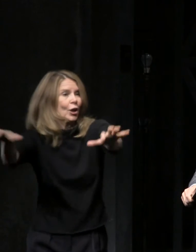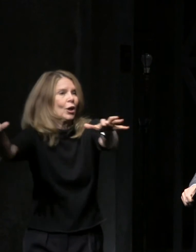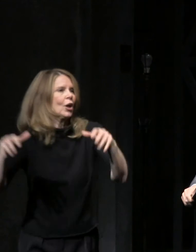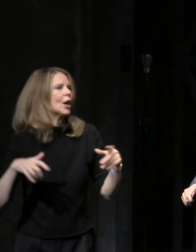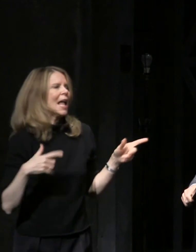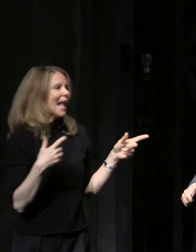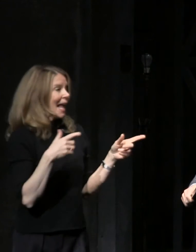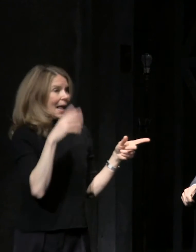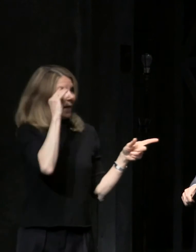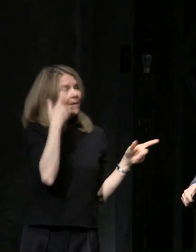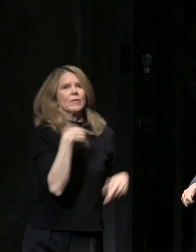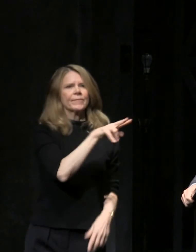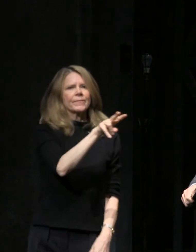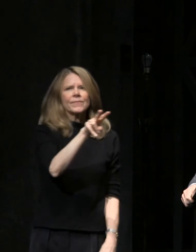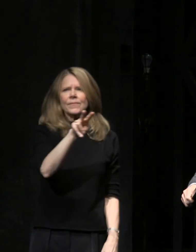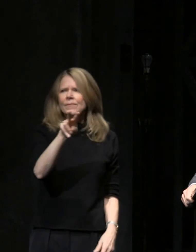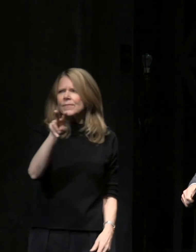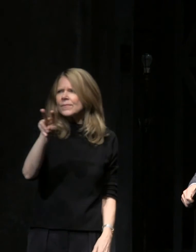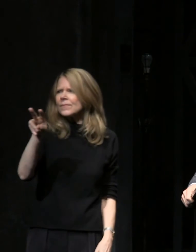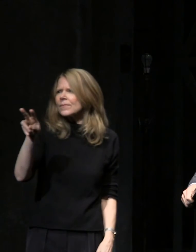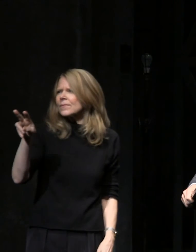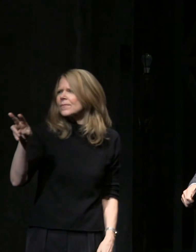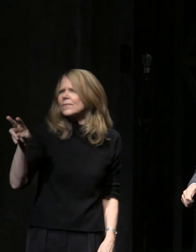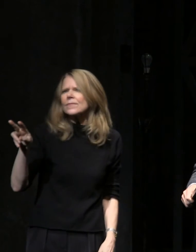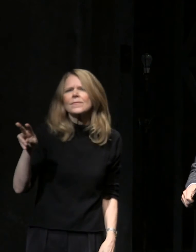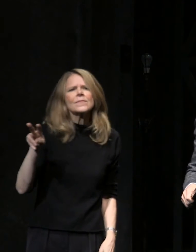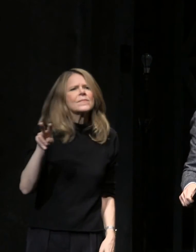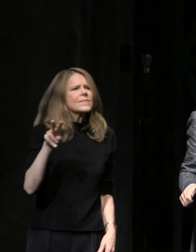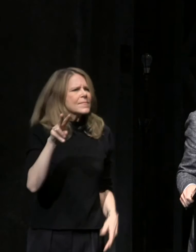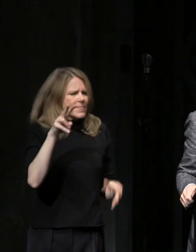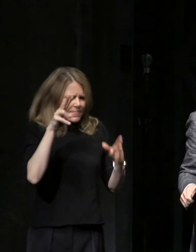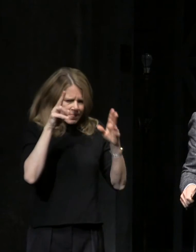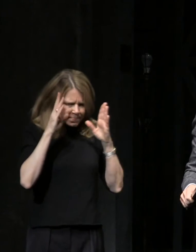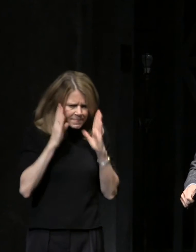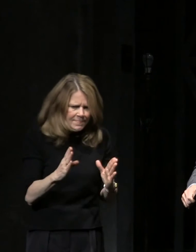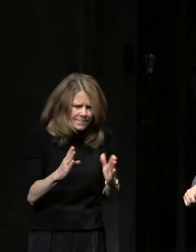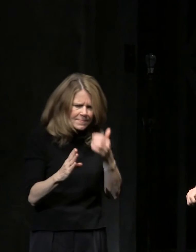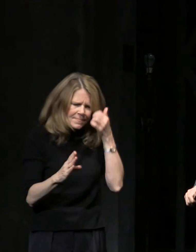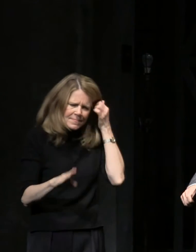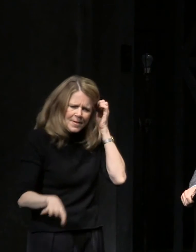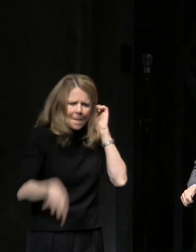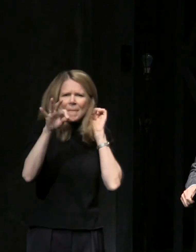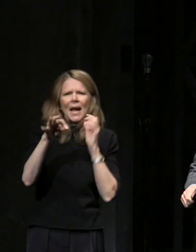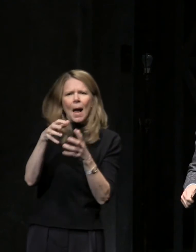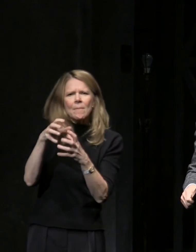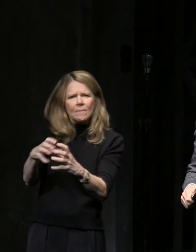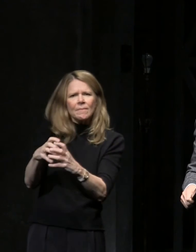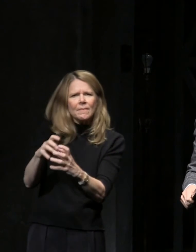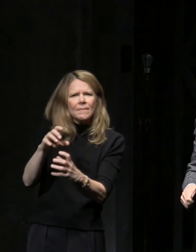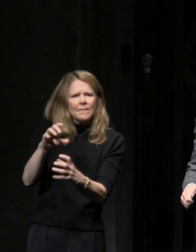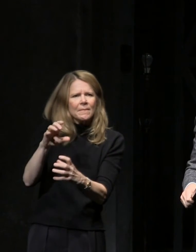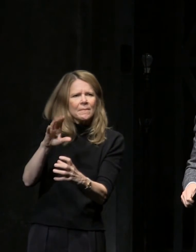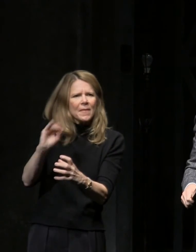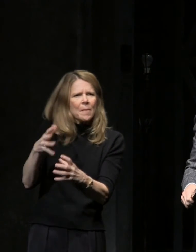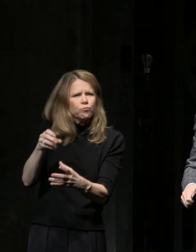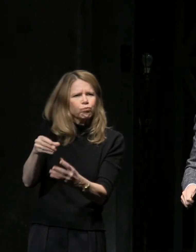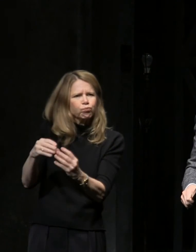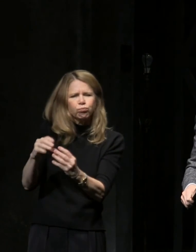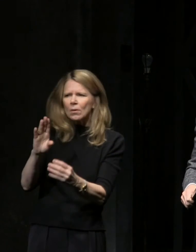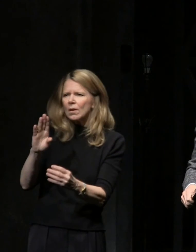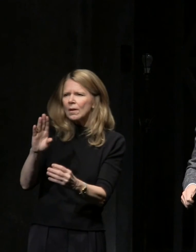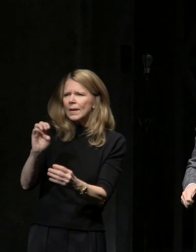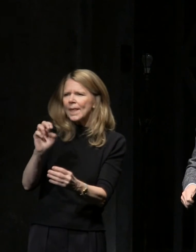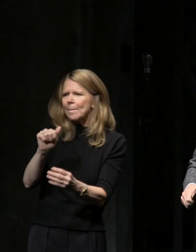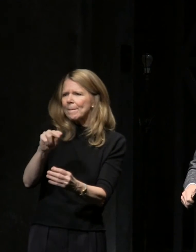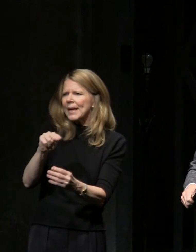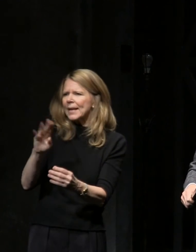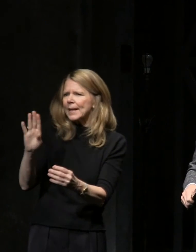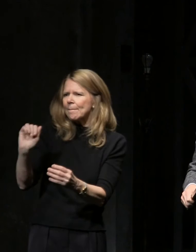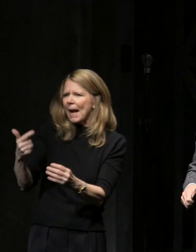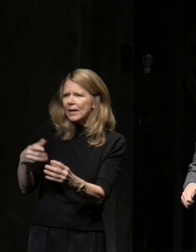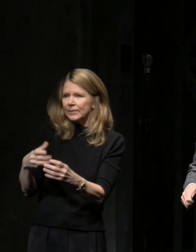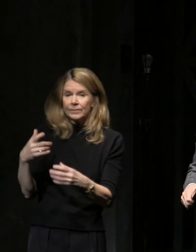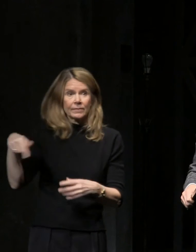the room, looked around, and went about to pick up that bean bag. And as we watched him,